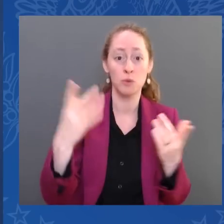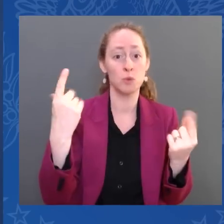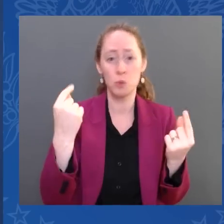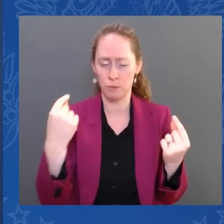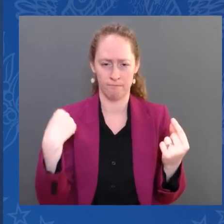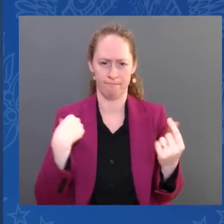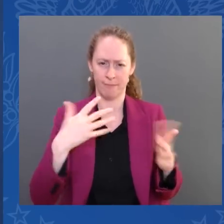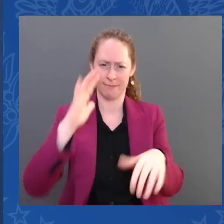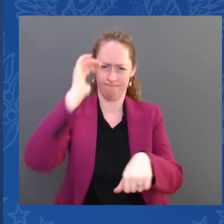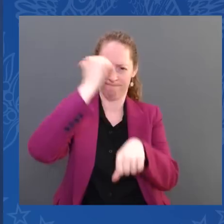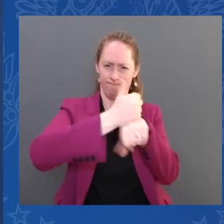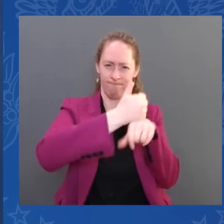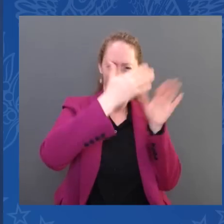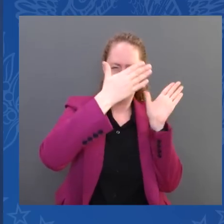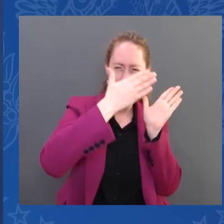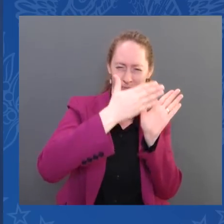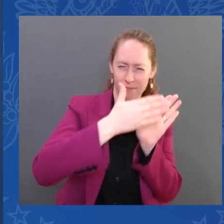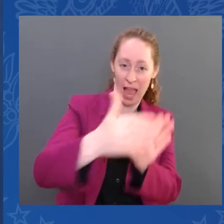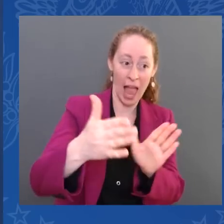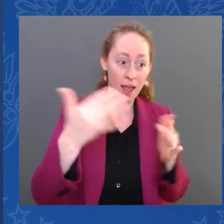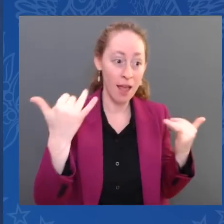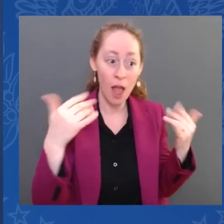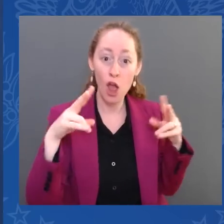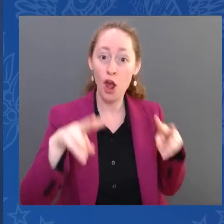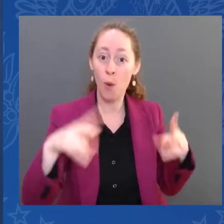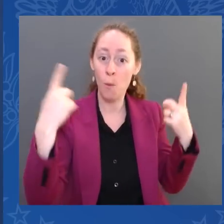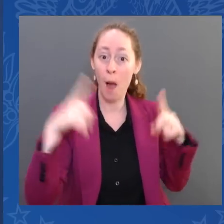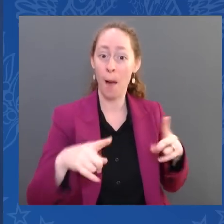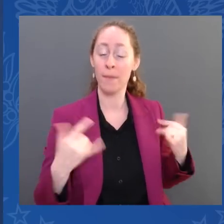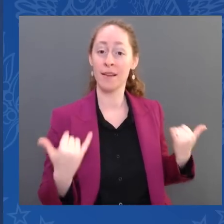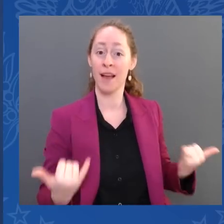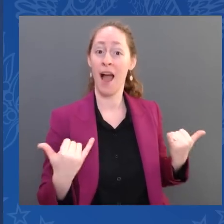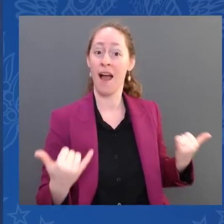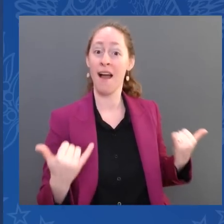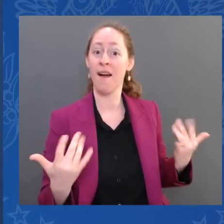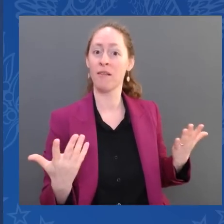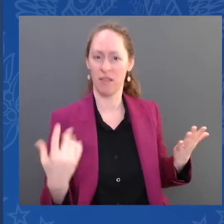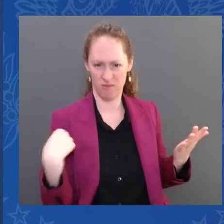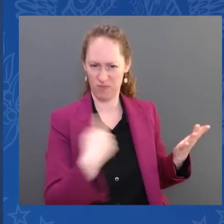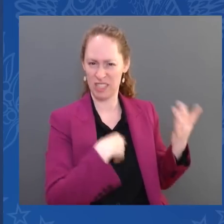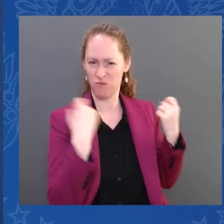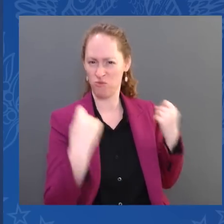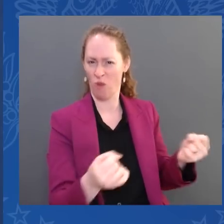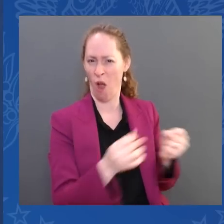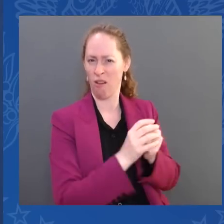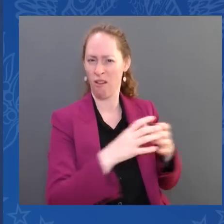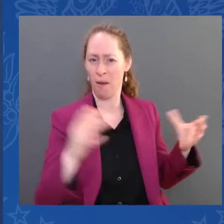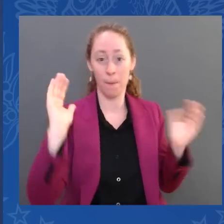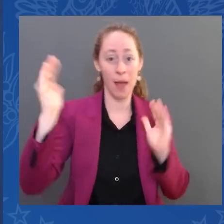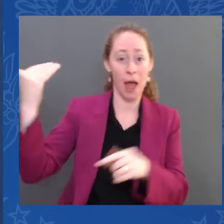just two years removed from the worst economic crisis since the Great Depression. The job market is the strongest it's been